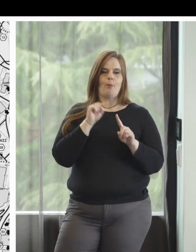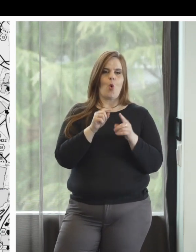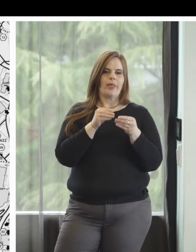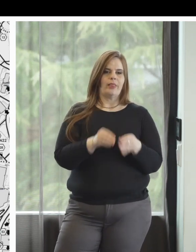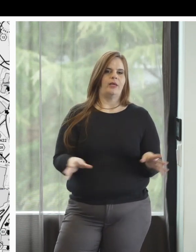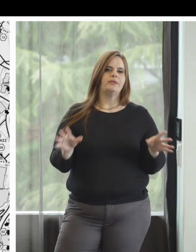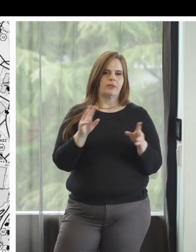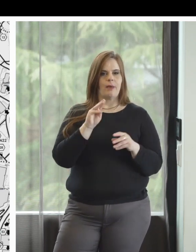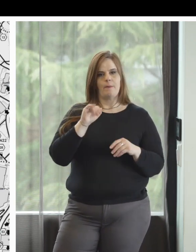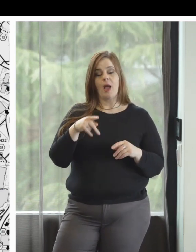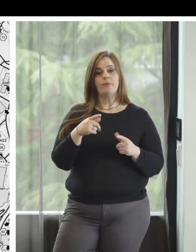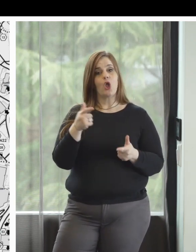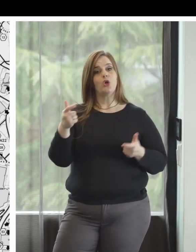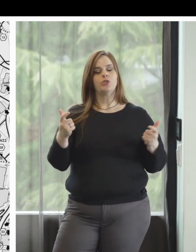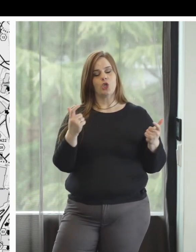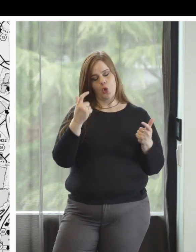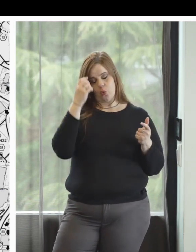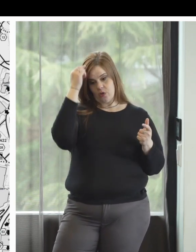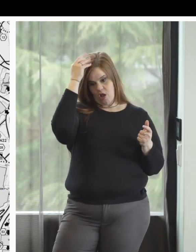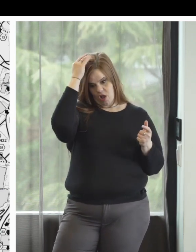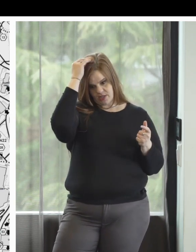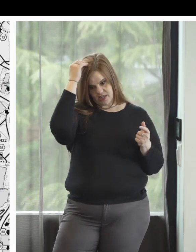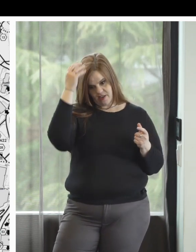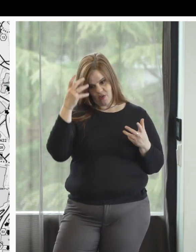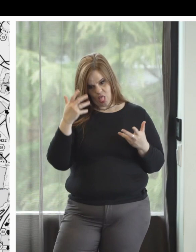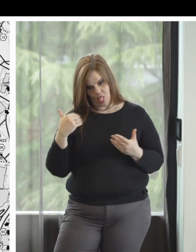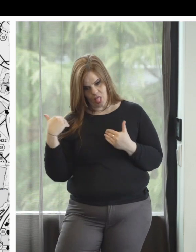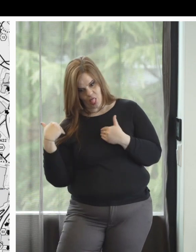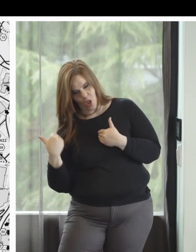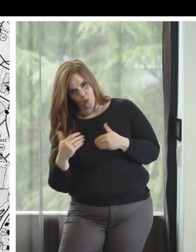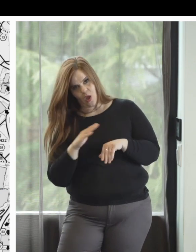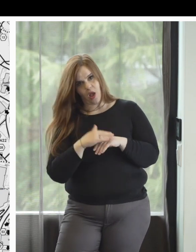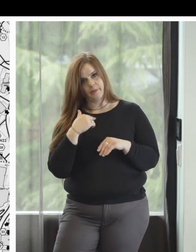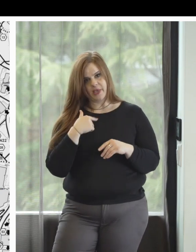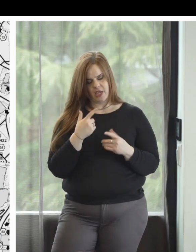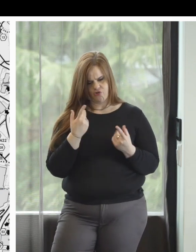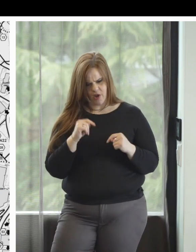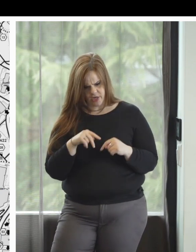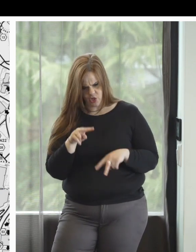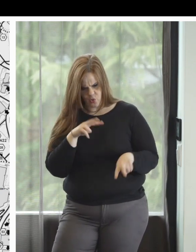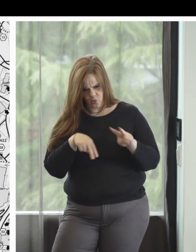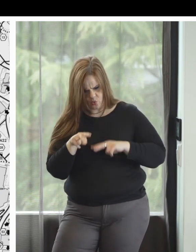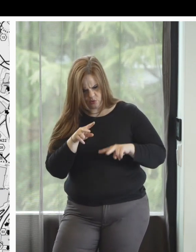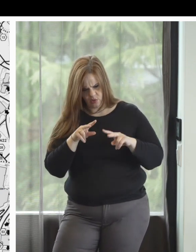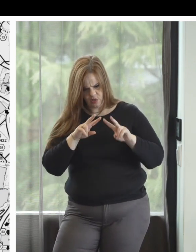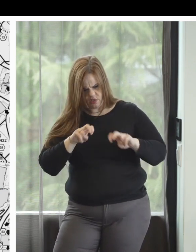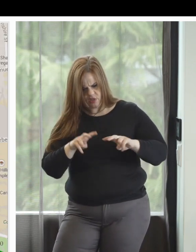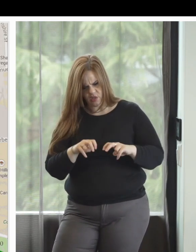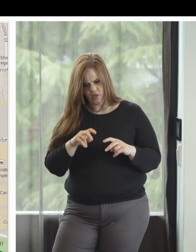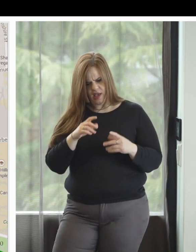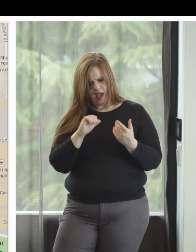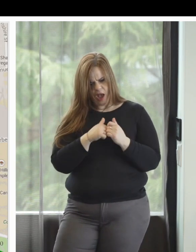cognitive load on me trying to to address mobility needs looking at this map.